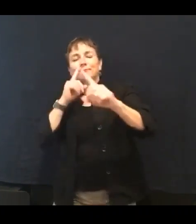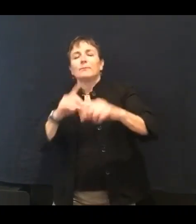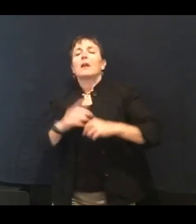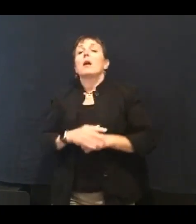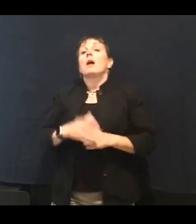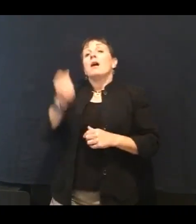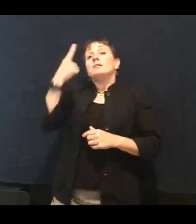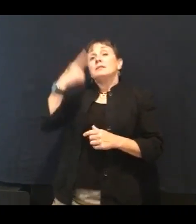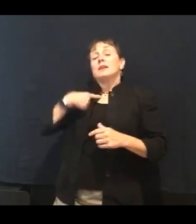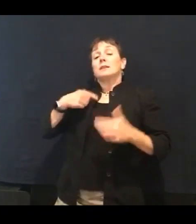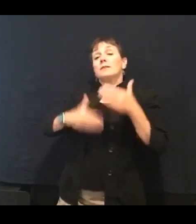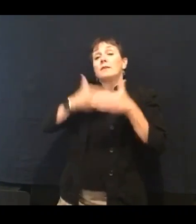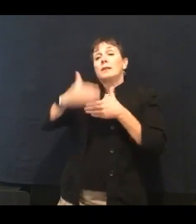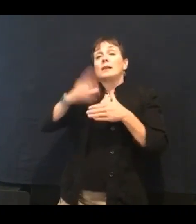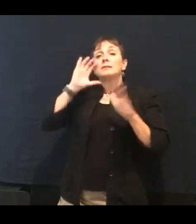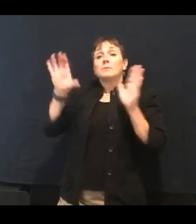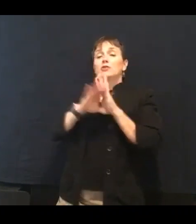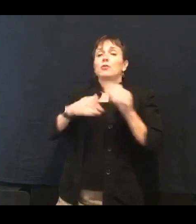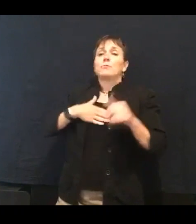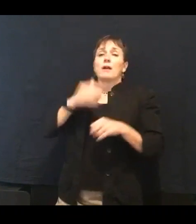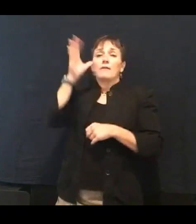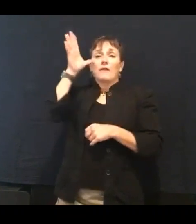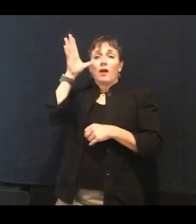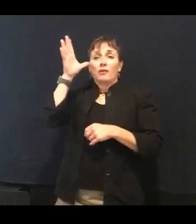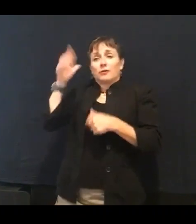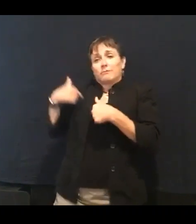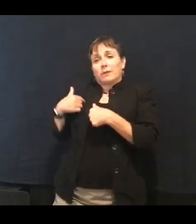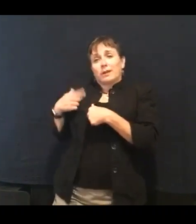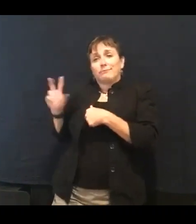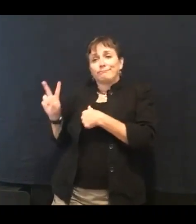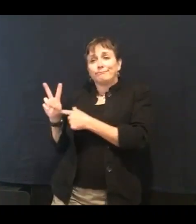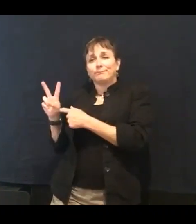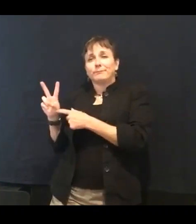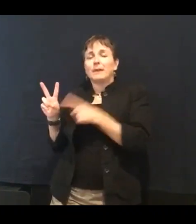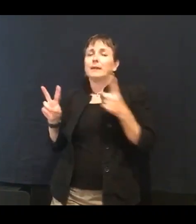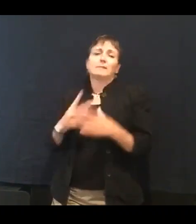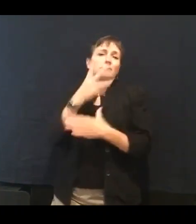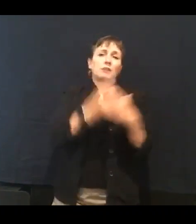longer with us, but I am tremendously grateful for the perseverance and determination